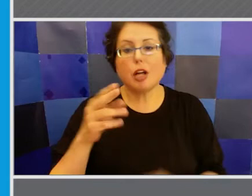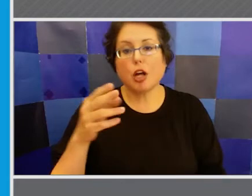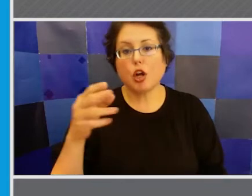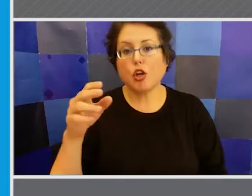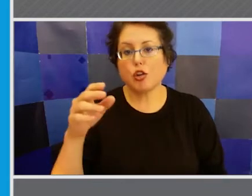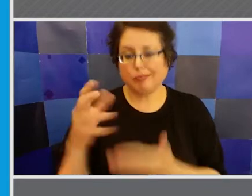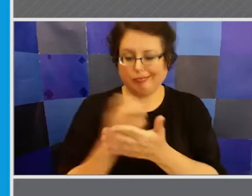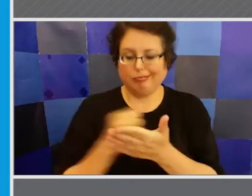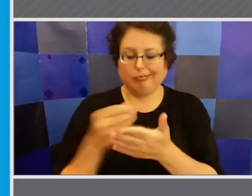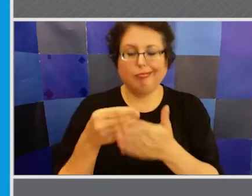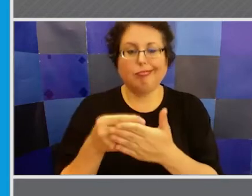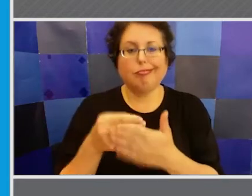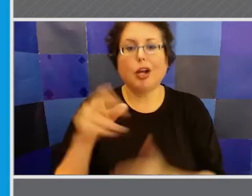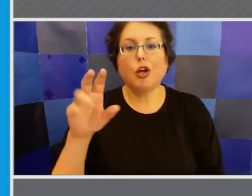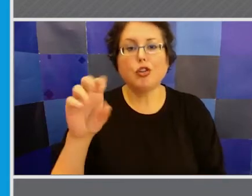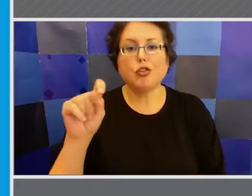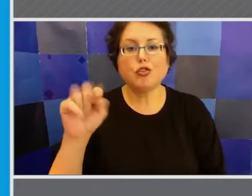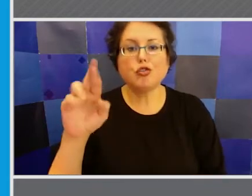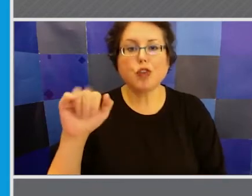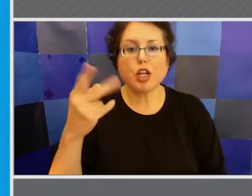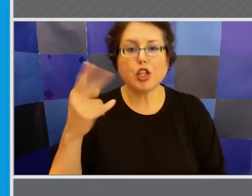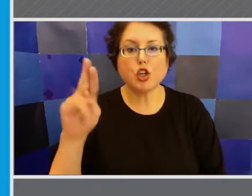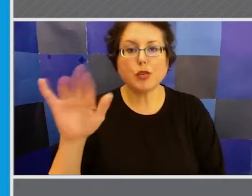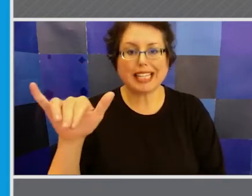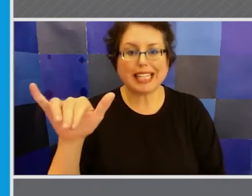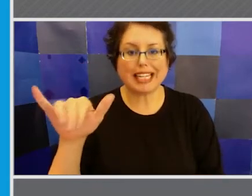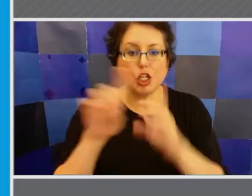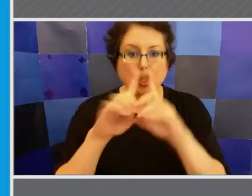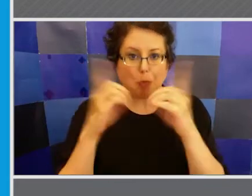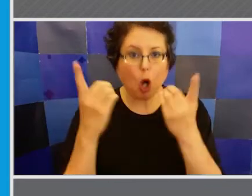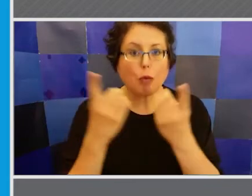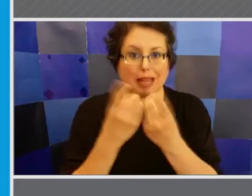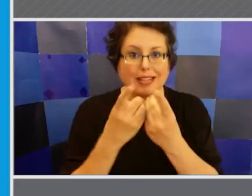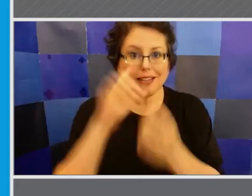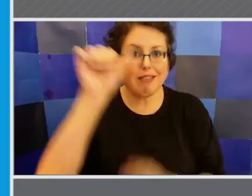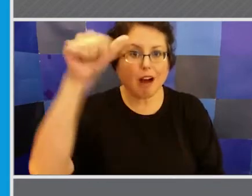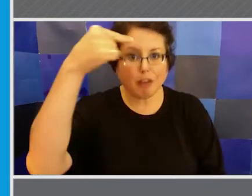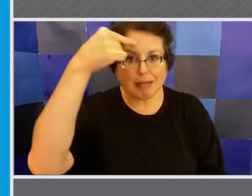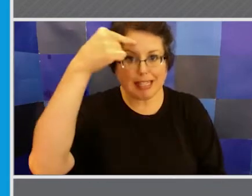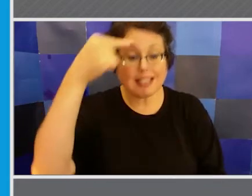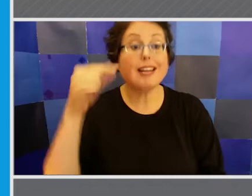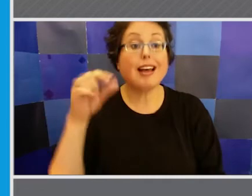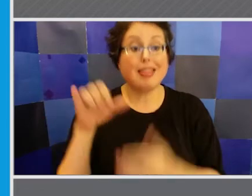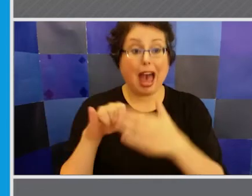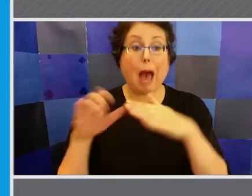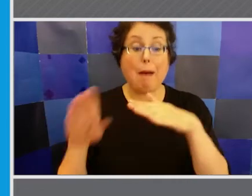During the worst of the code, and the basic premise of it was to prevent people from losing